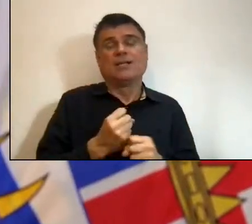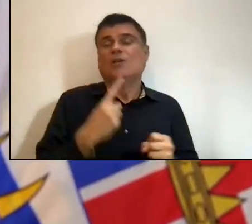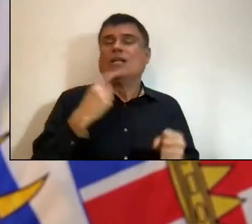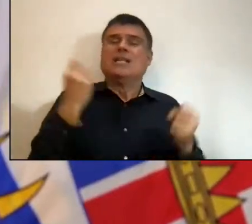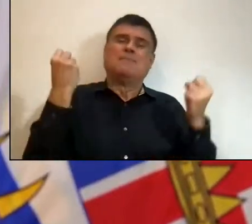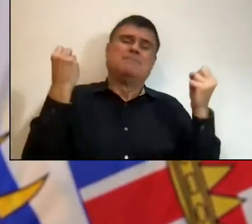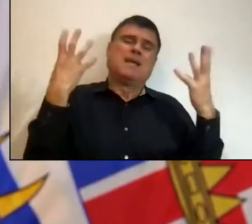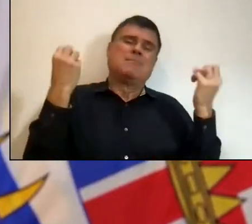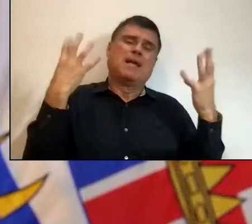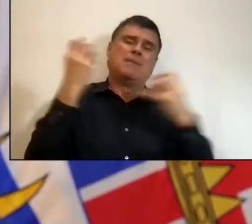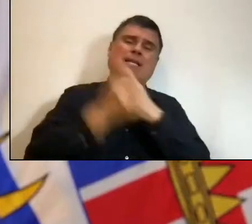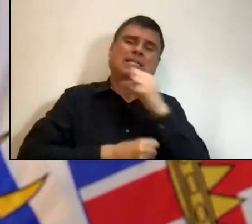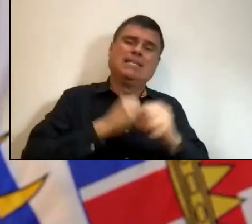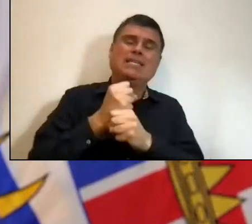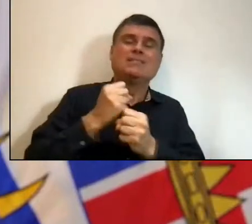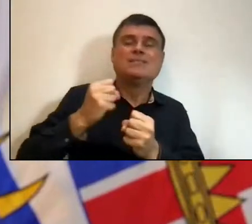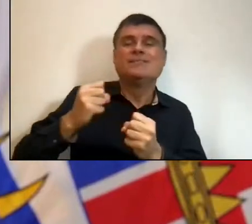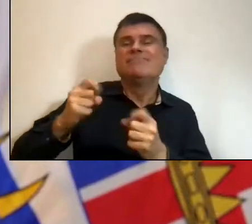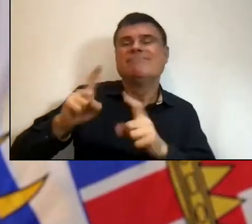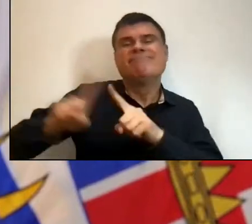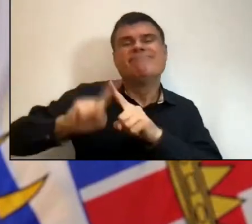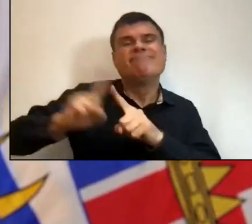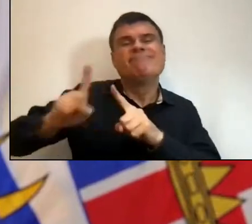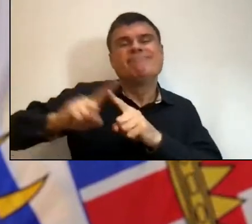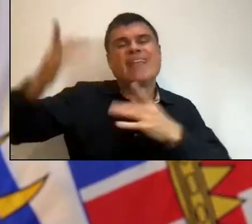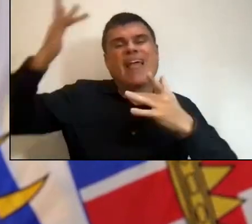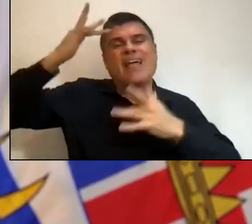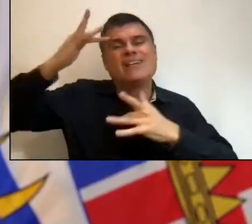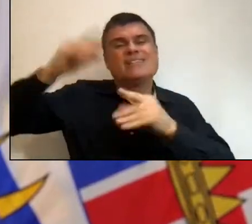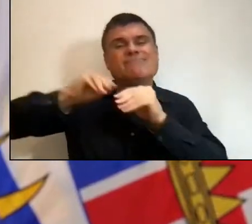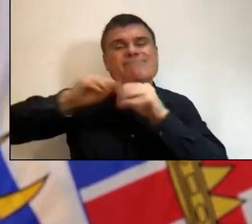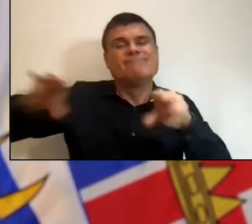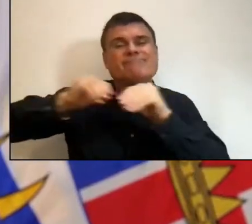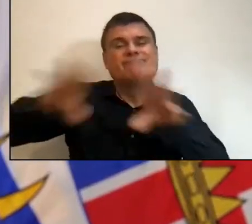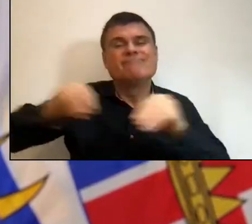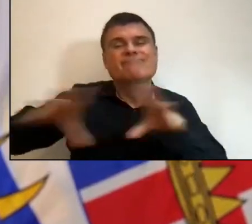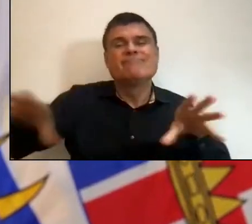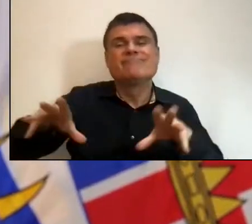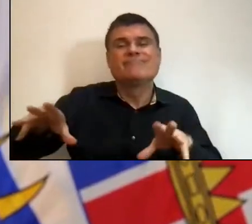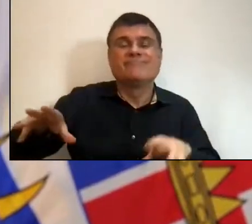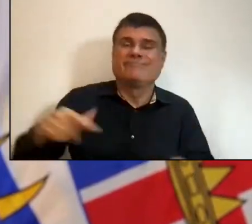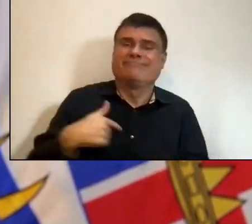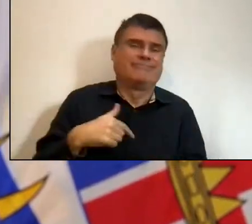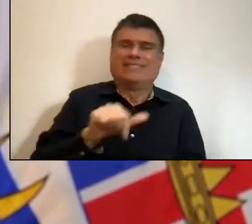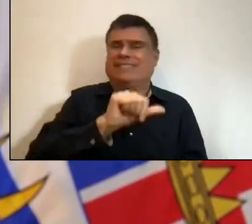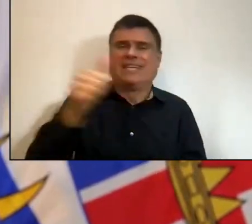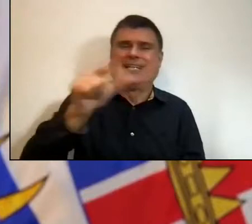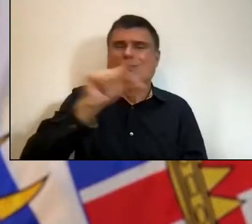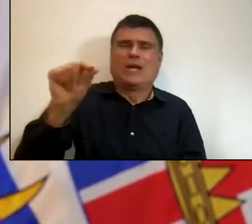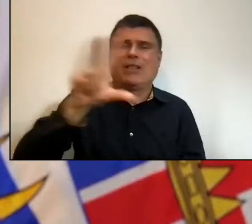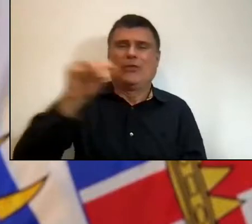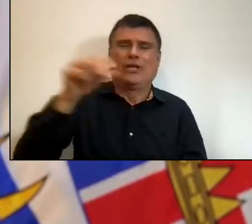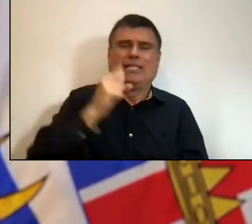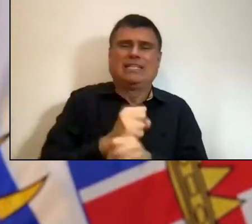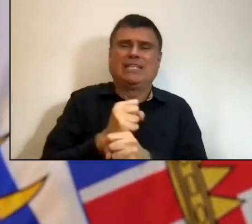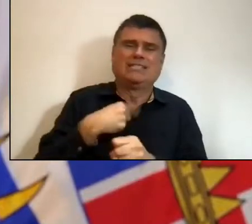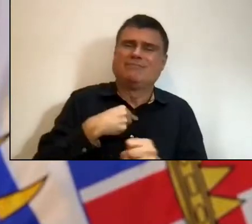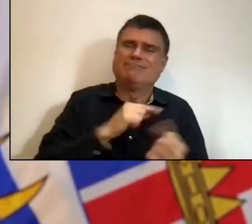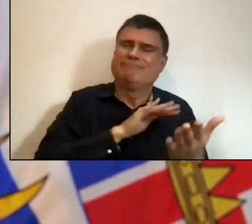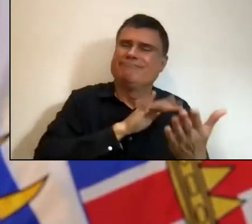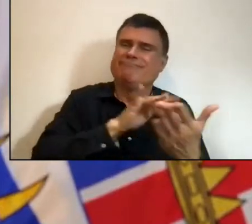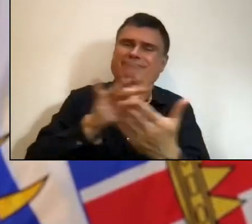respond to pandemics is that you